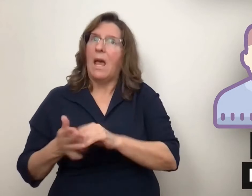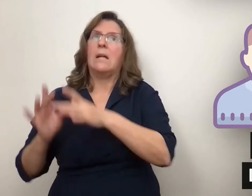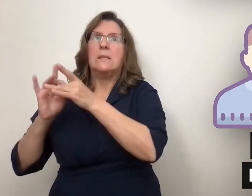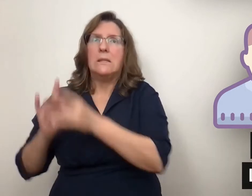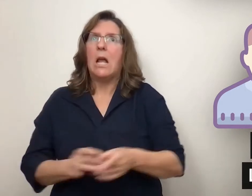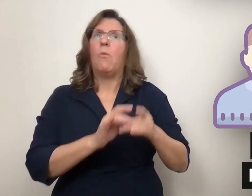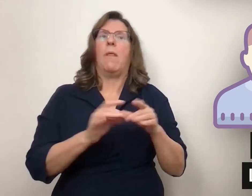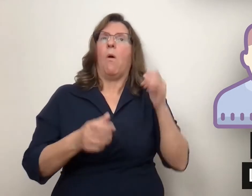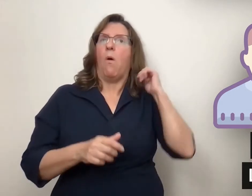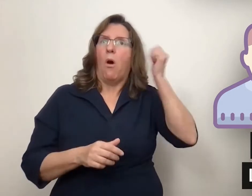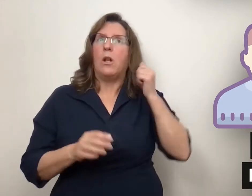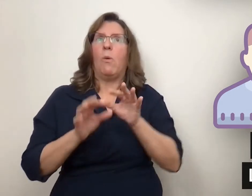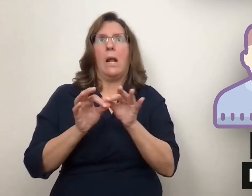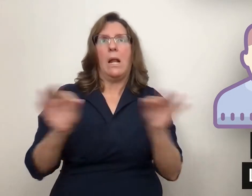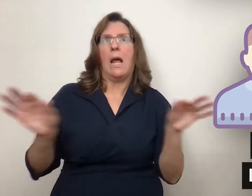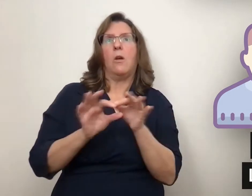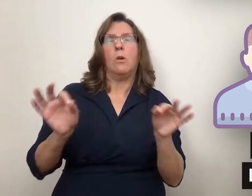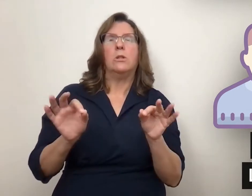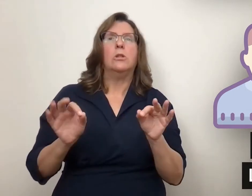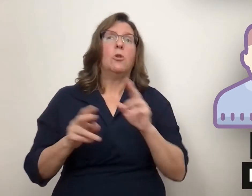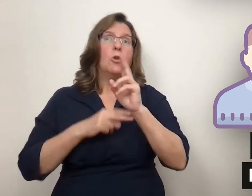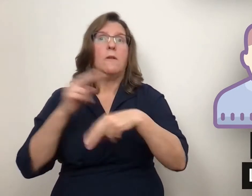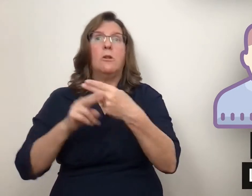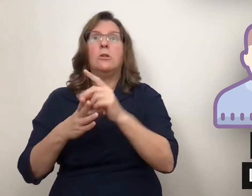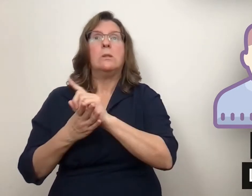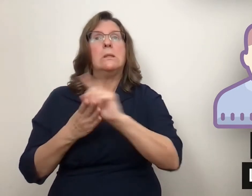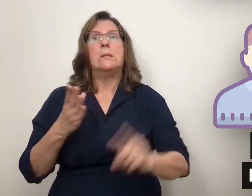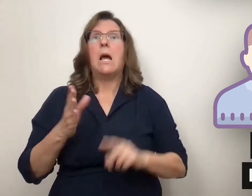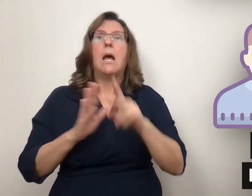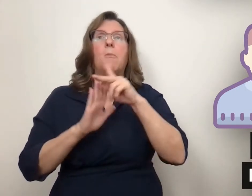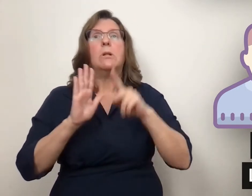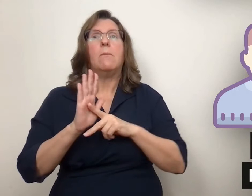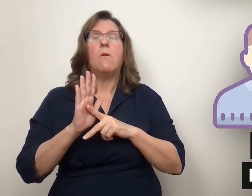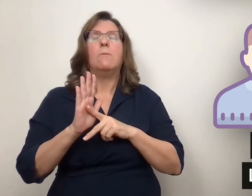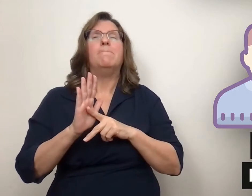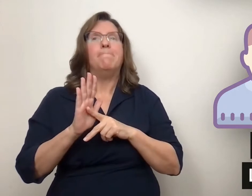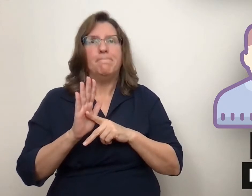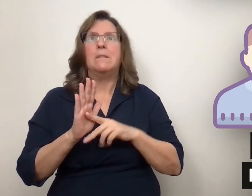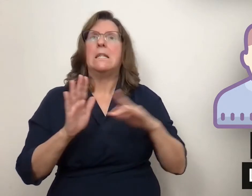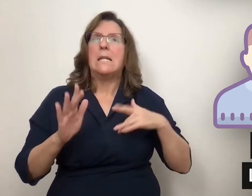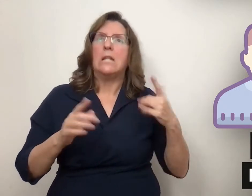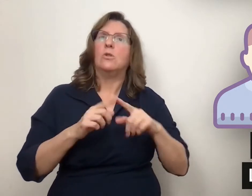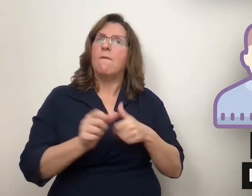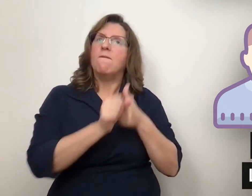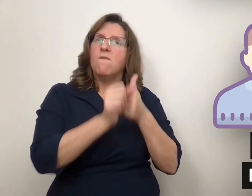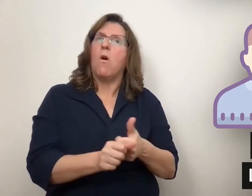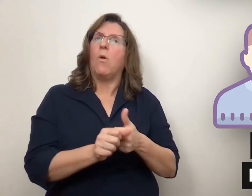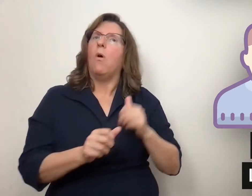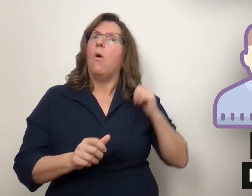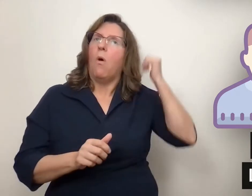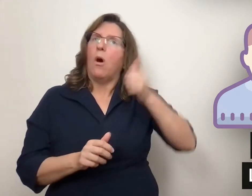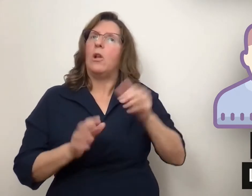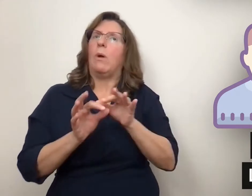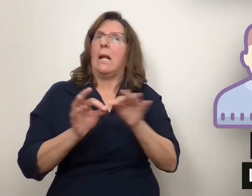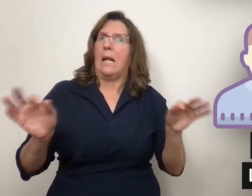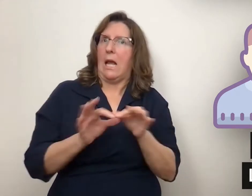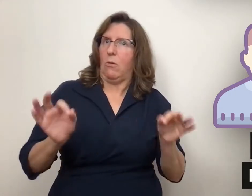This is where some of the universal design principles are dominated by auditory and spoken language approaches . . .